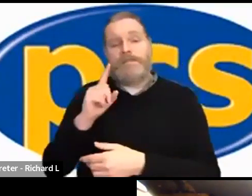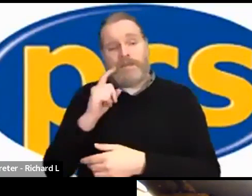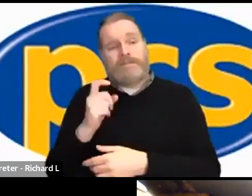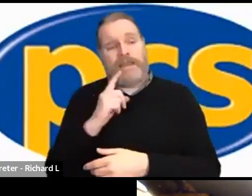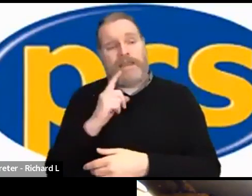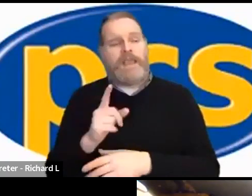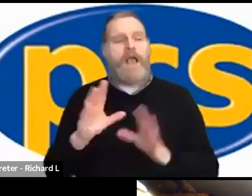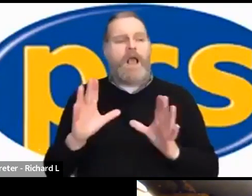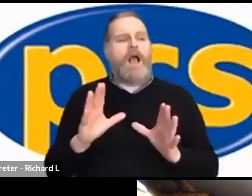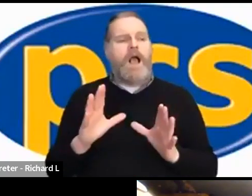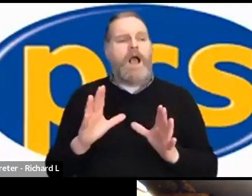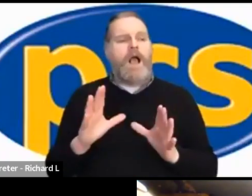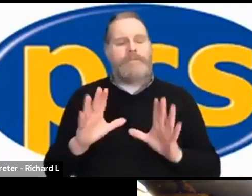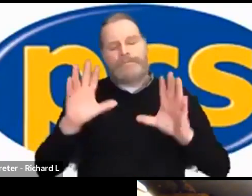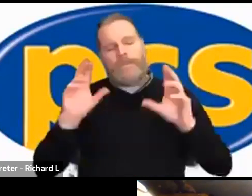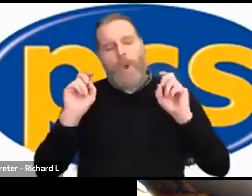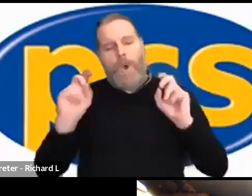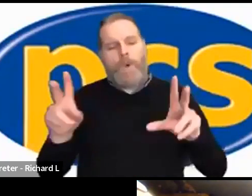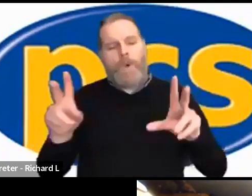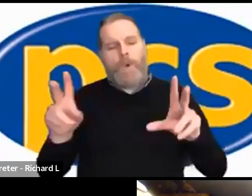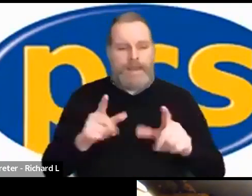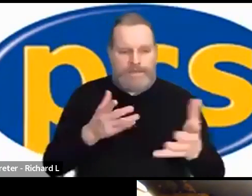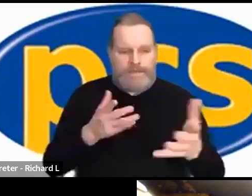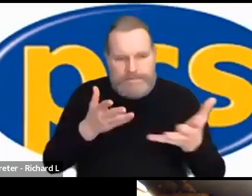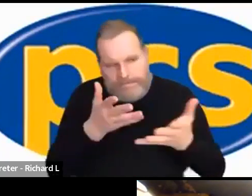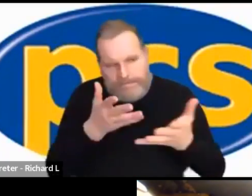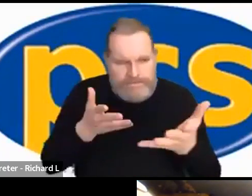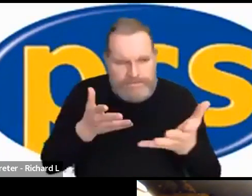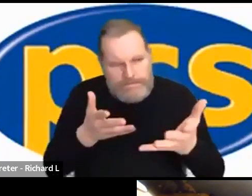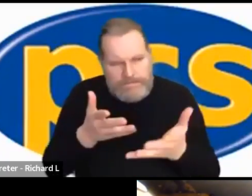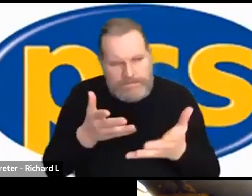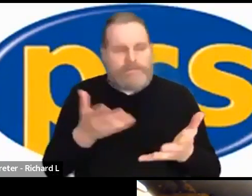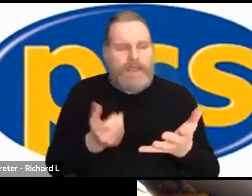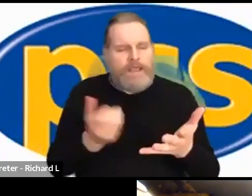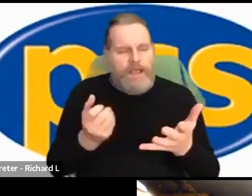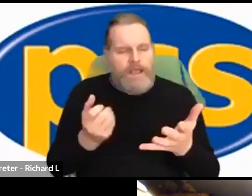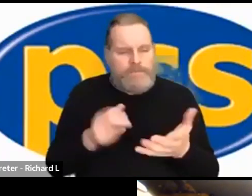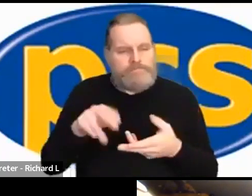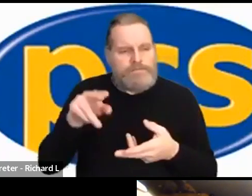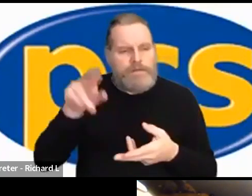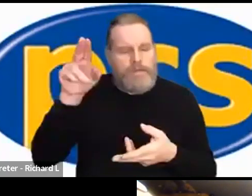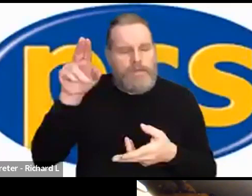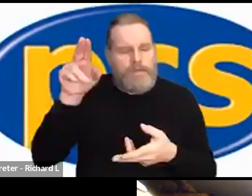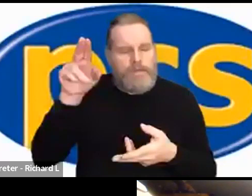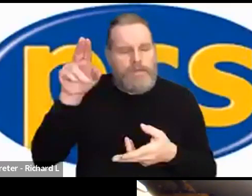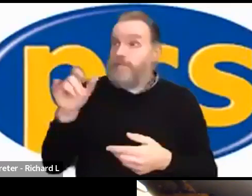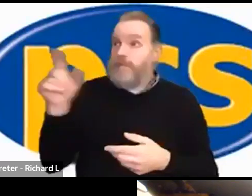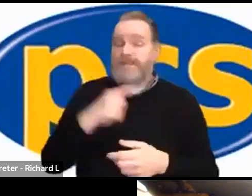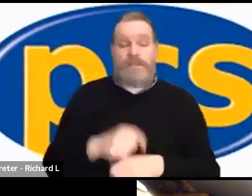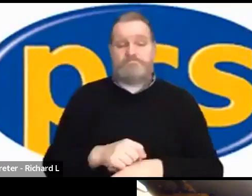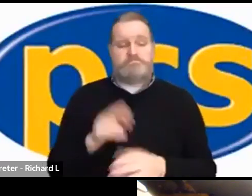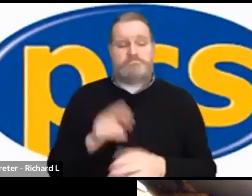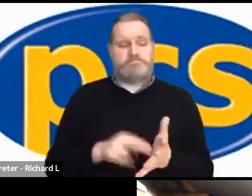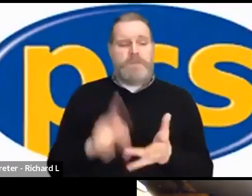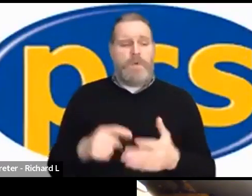choices. One of them is to say, Well, you know what we want to speed up, and we do want to talk to you now and stop putting things on the putting things on the table, or they'll just say , still, the